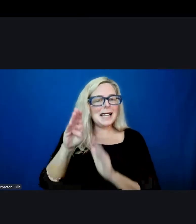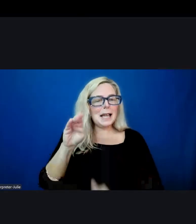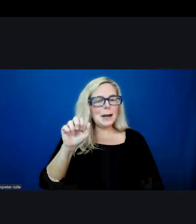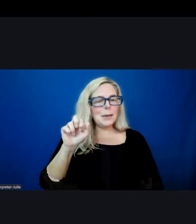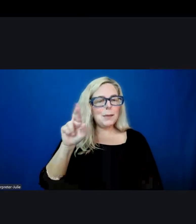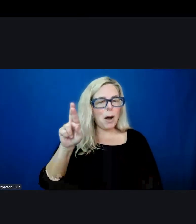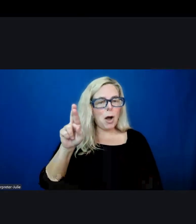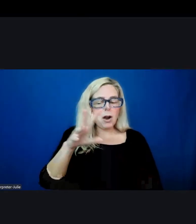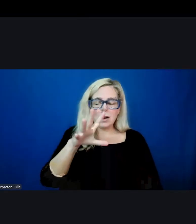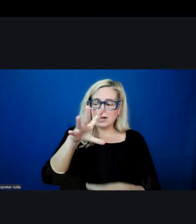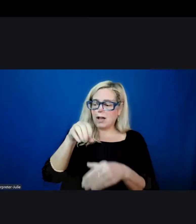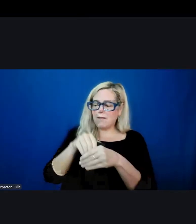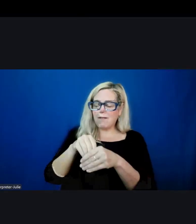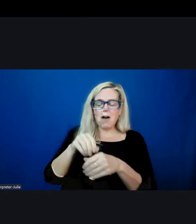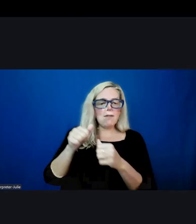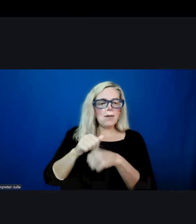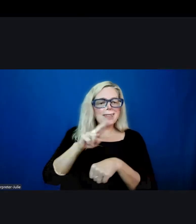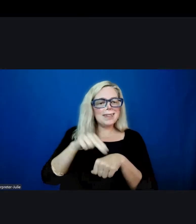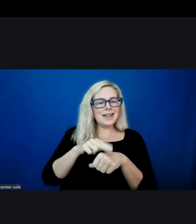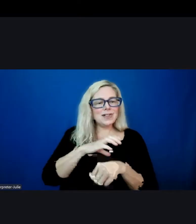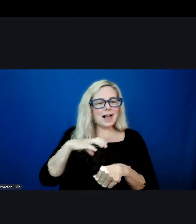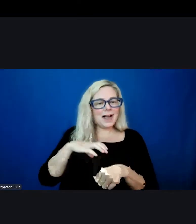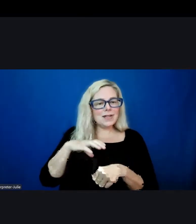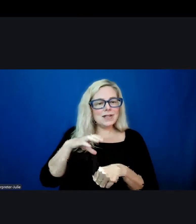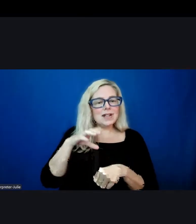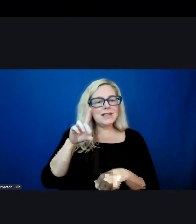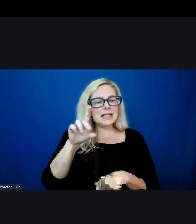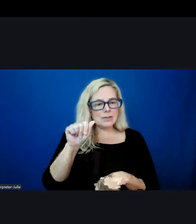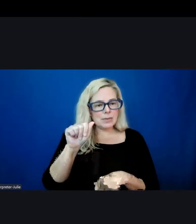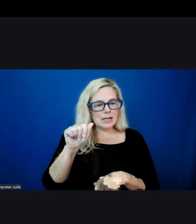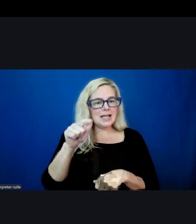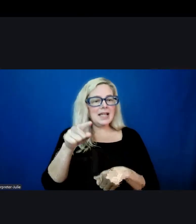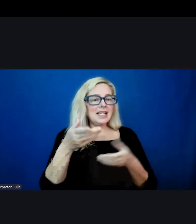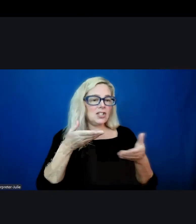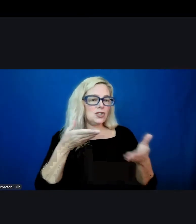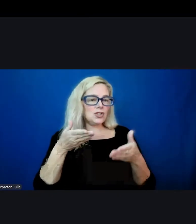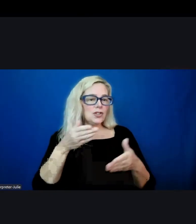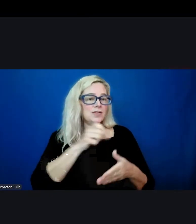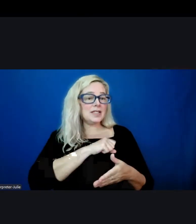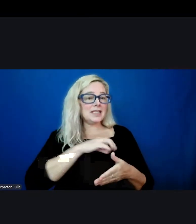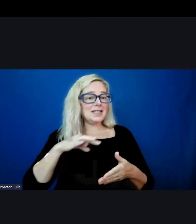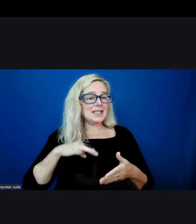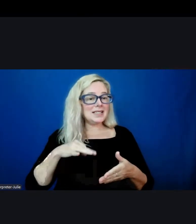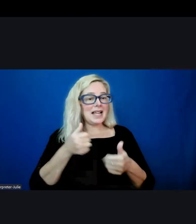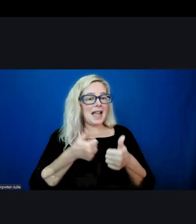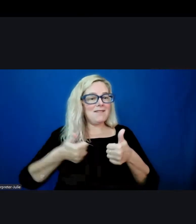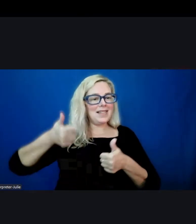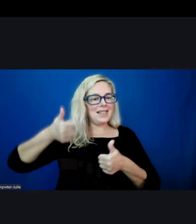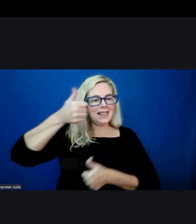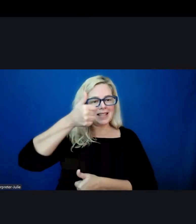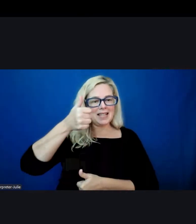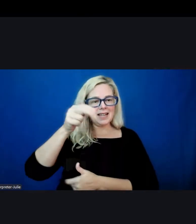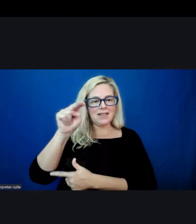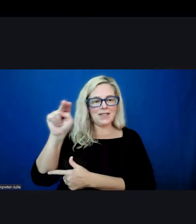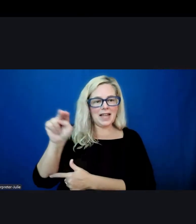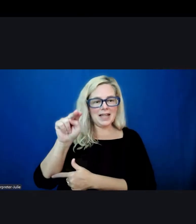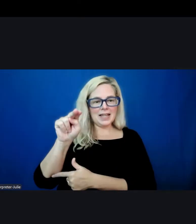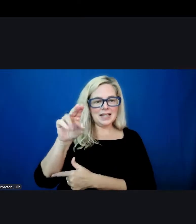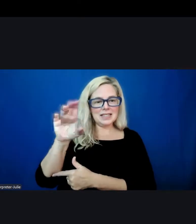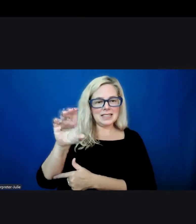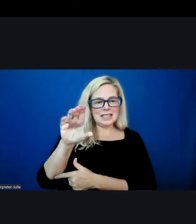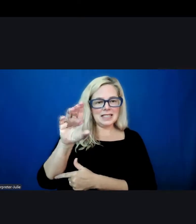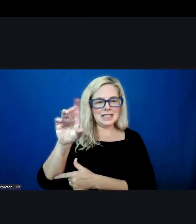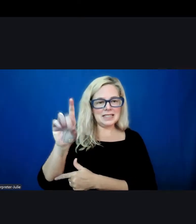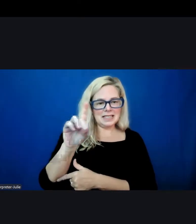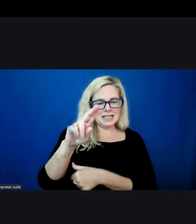has involved several or serving as the staff lead of NCD's health disparities initiatives including